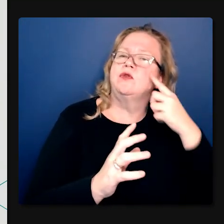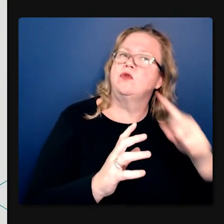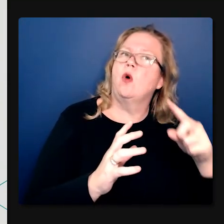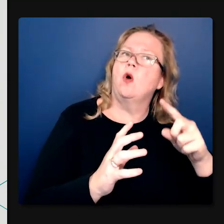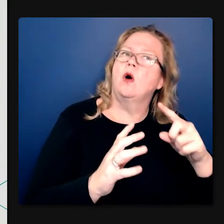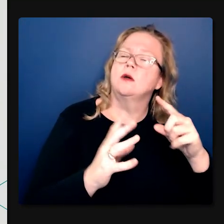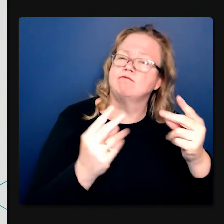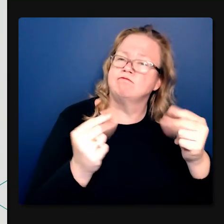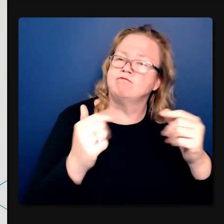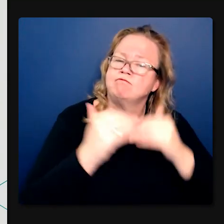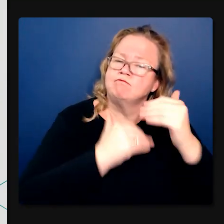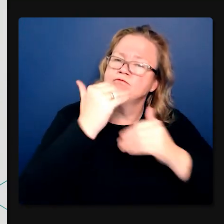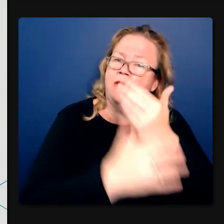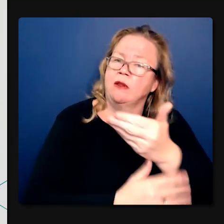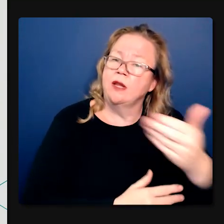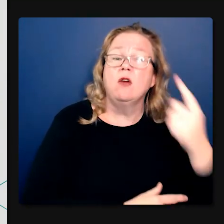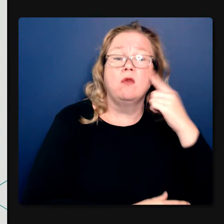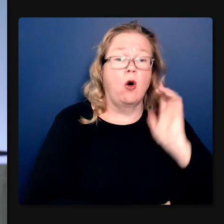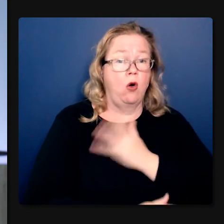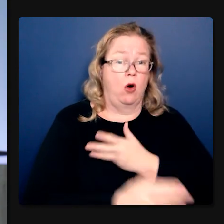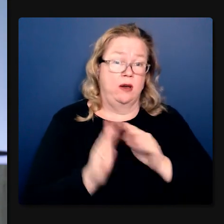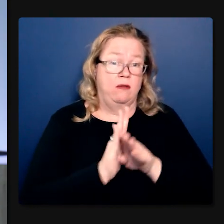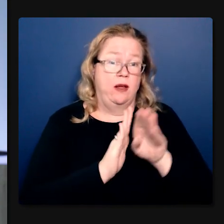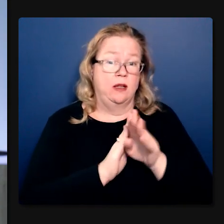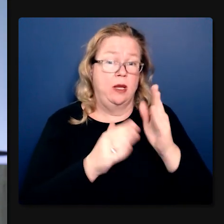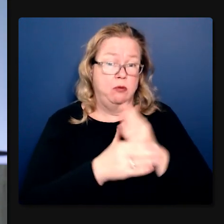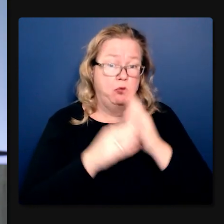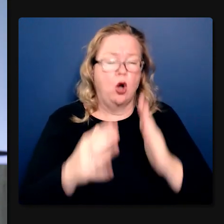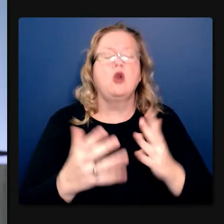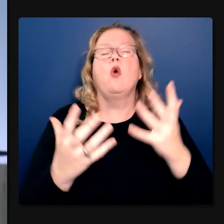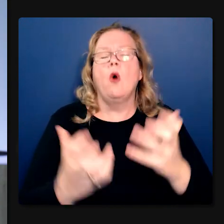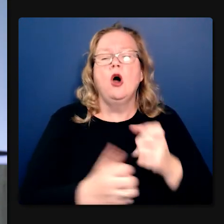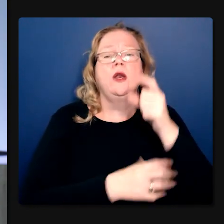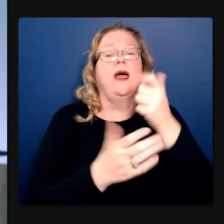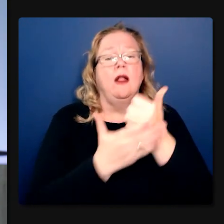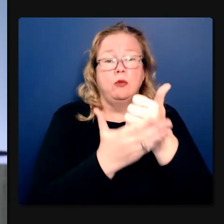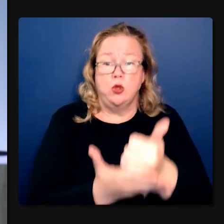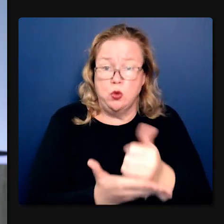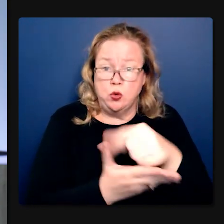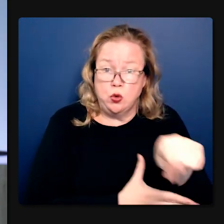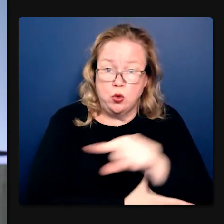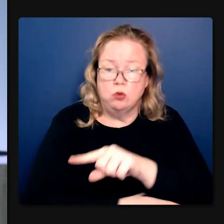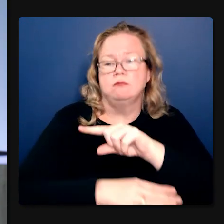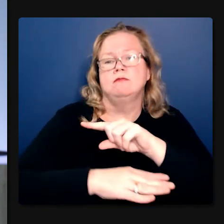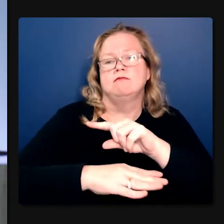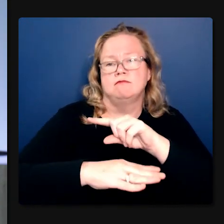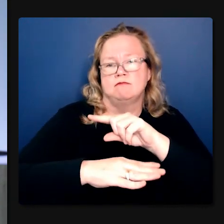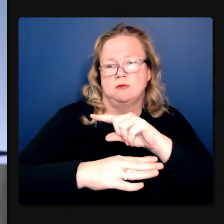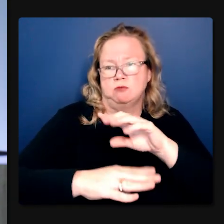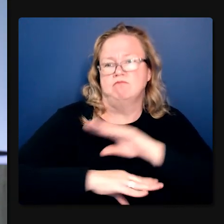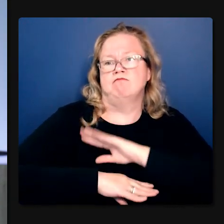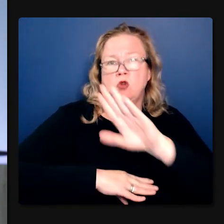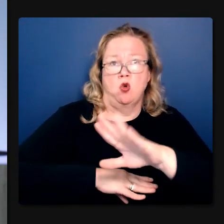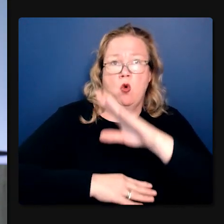towards expediting things for our development partners because we want to help you fulfill your creative vision.